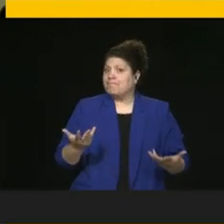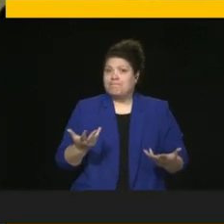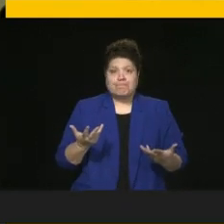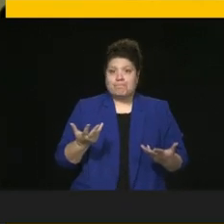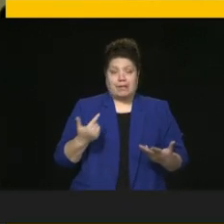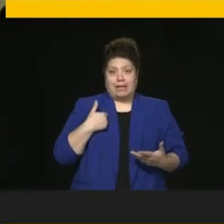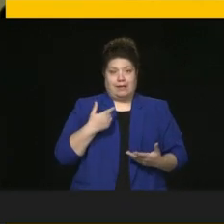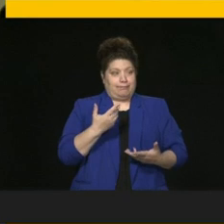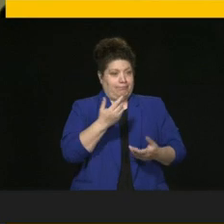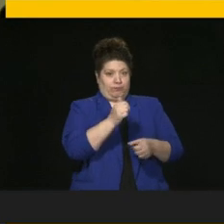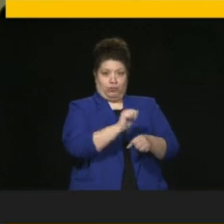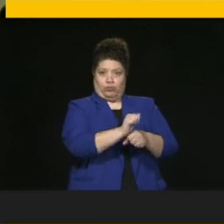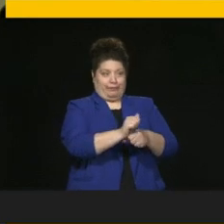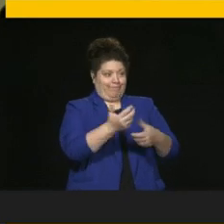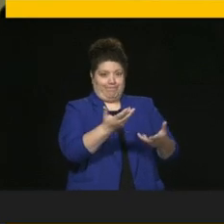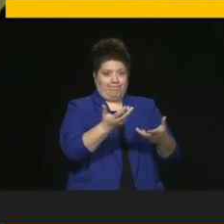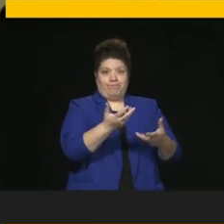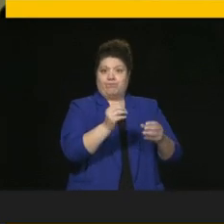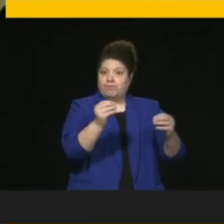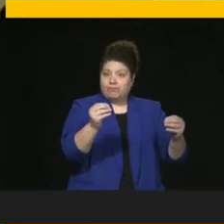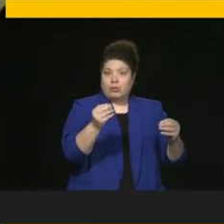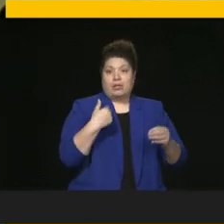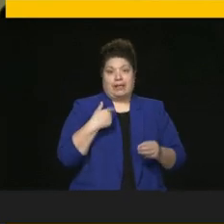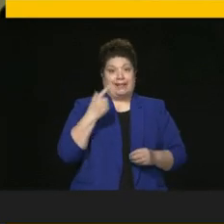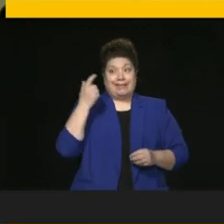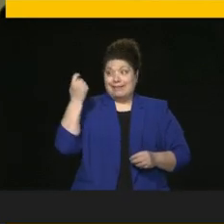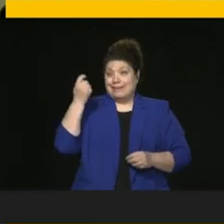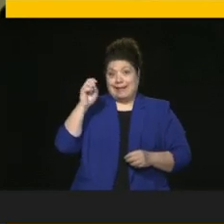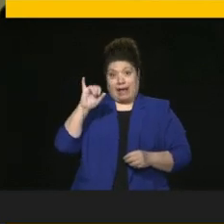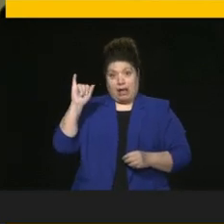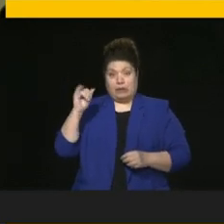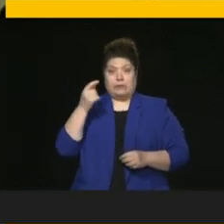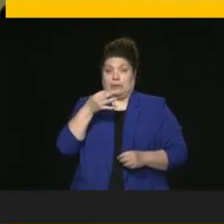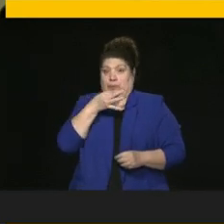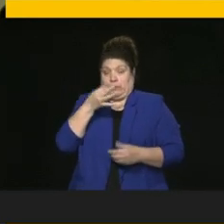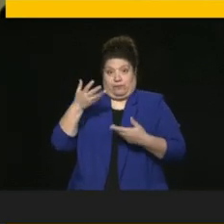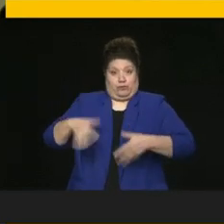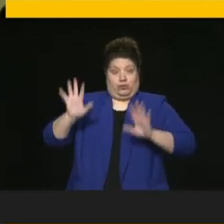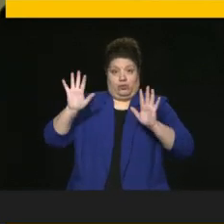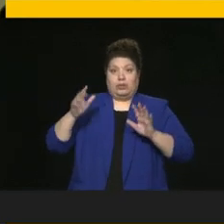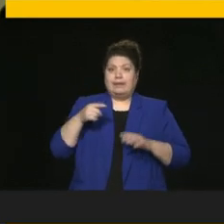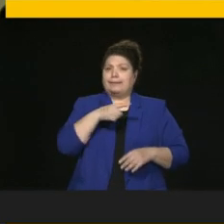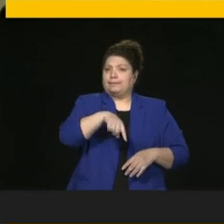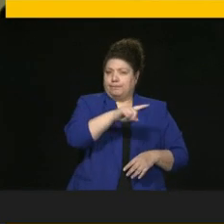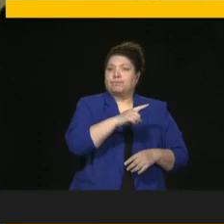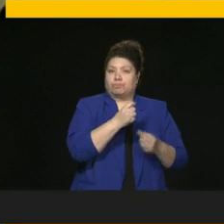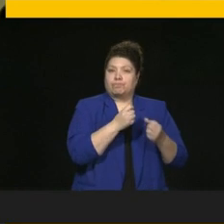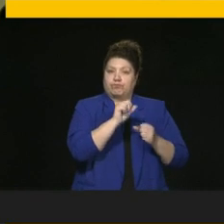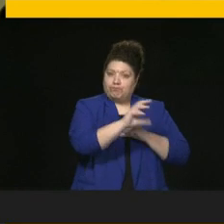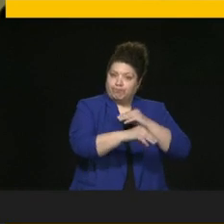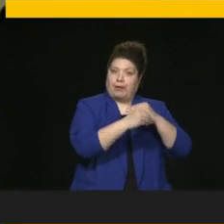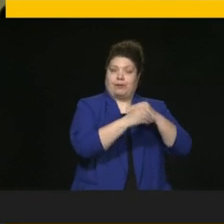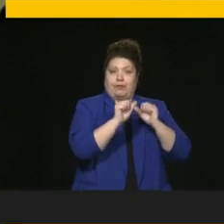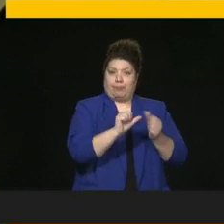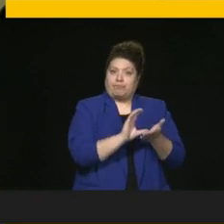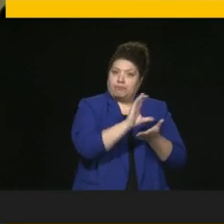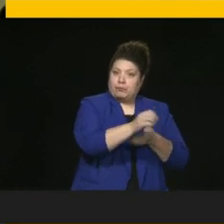BEEN COLLECTING E.I. DO NOT HAVE JOBS TO RETURN TO AND BENEFITS HAVE ALREADY RUN OUT OR WILL